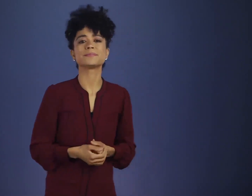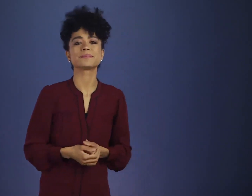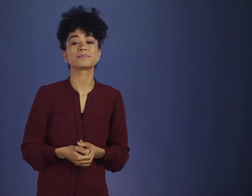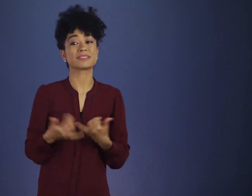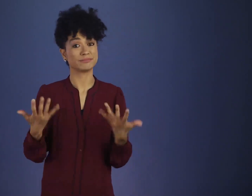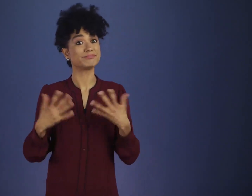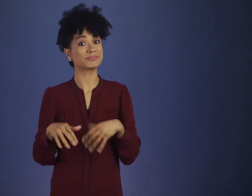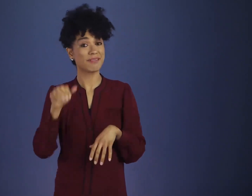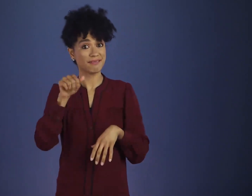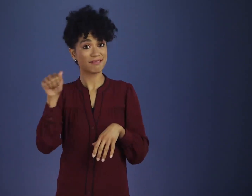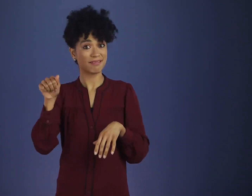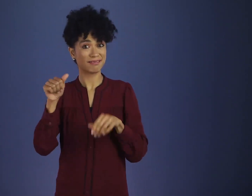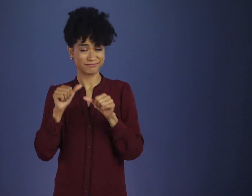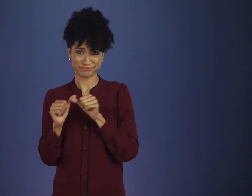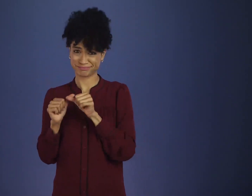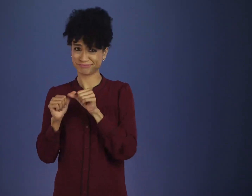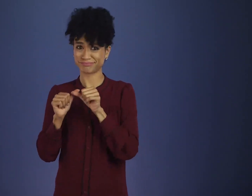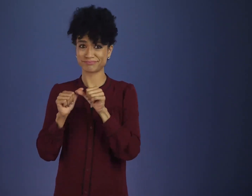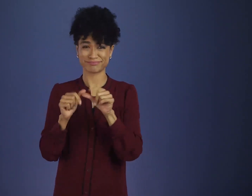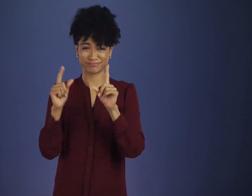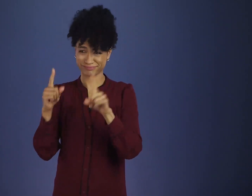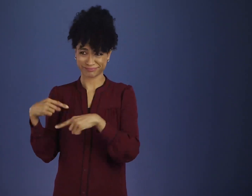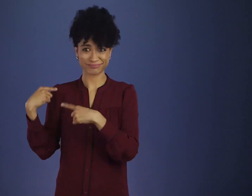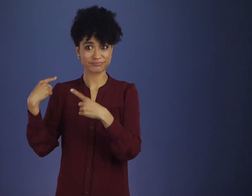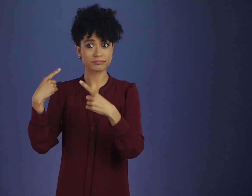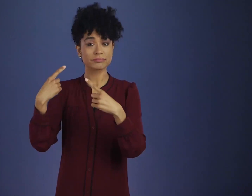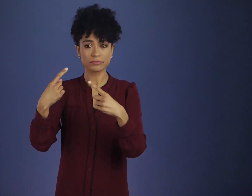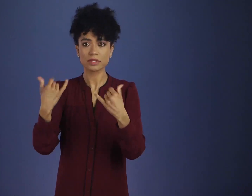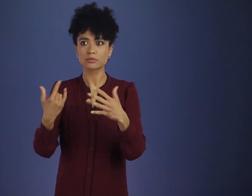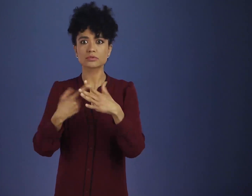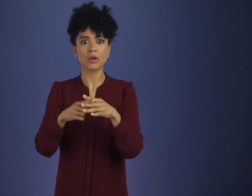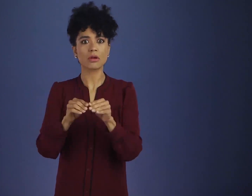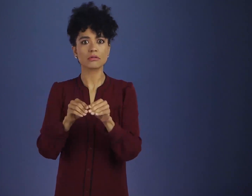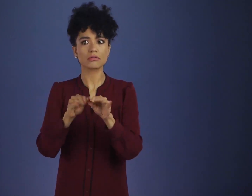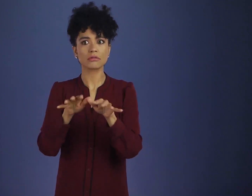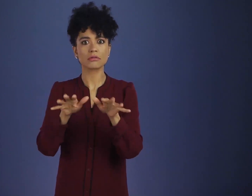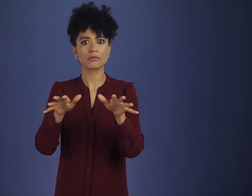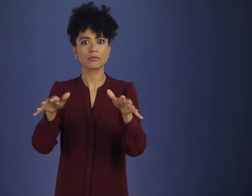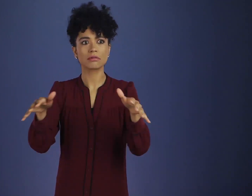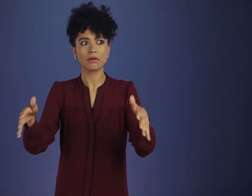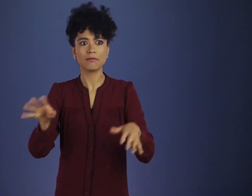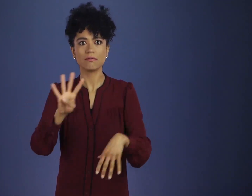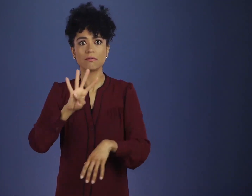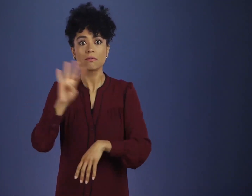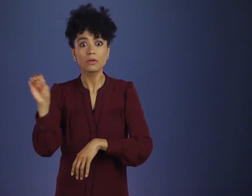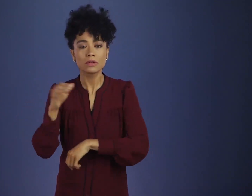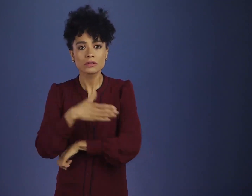As A.A. now enters maturity, it has begun to reach into forty foreign lands.*